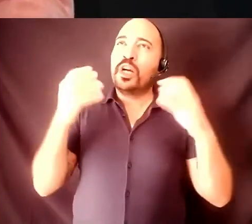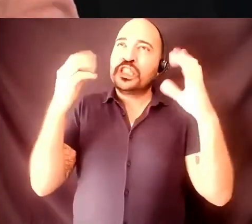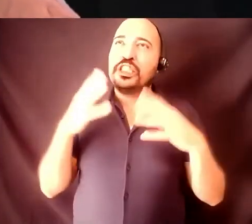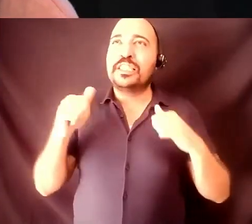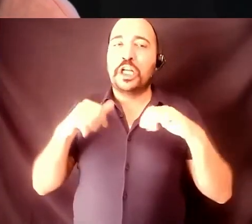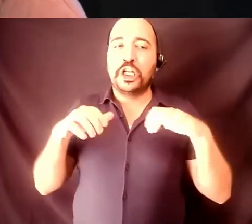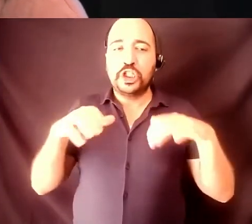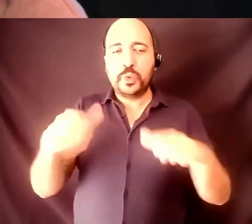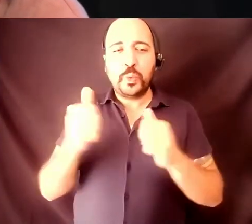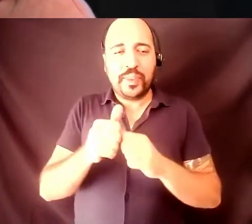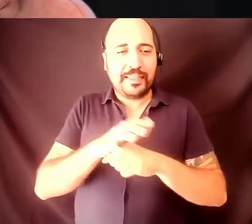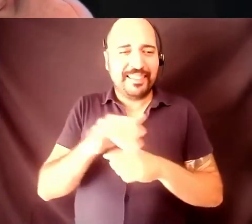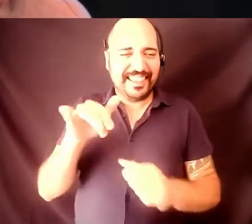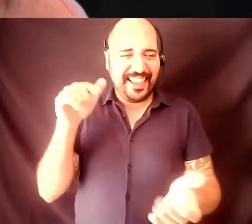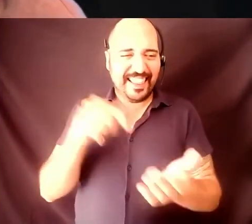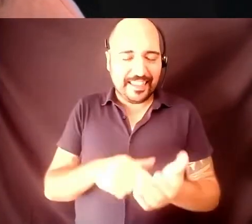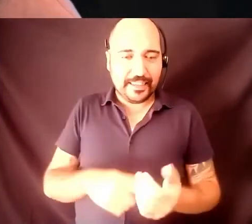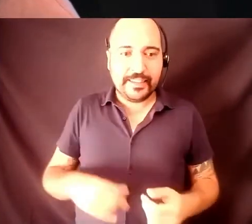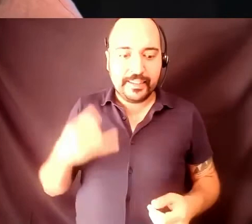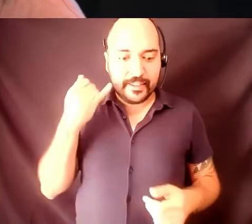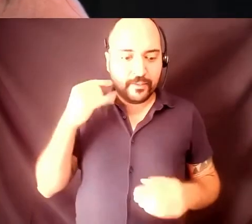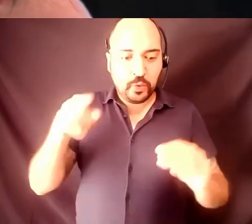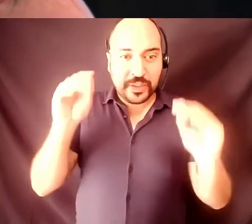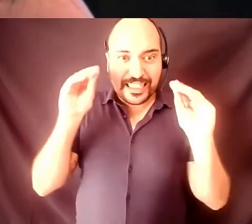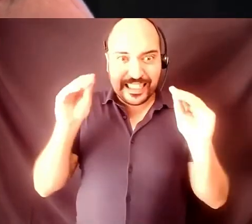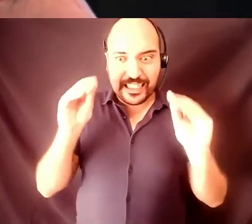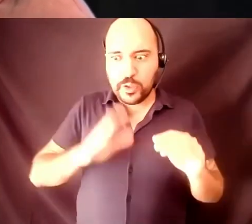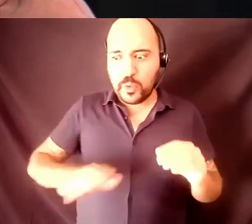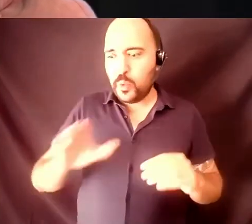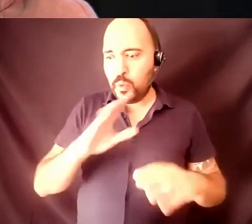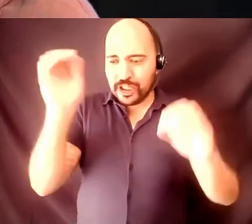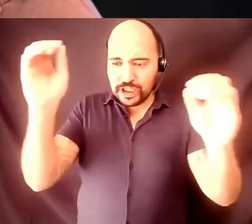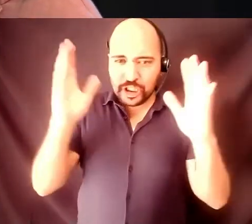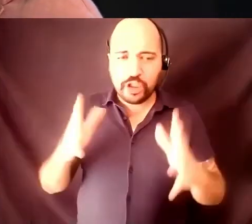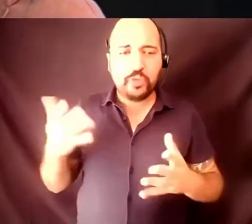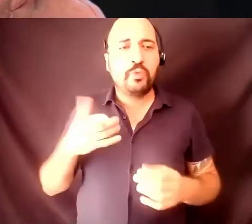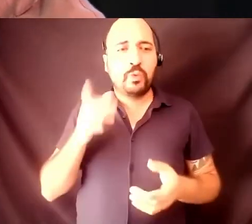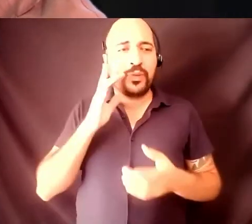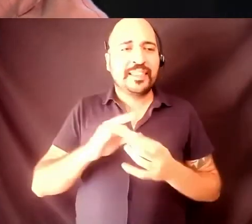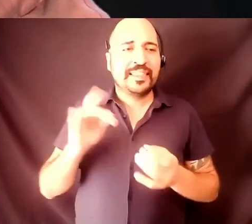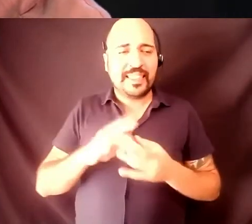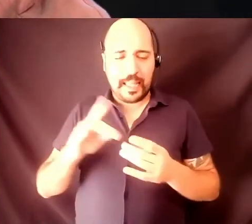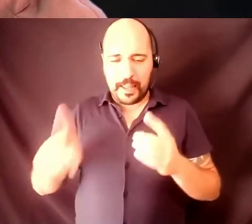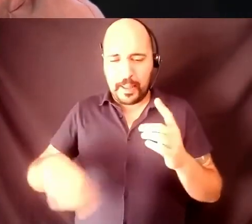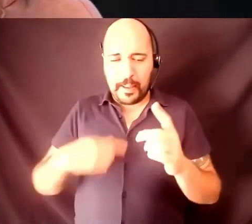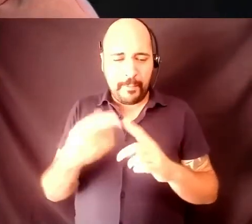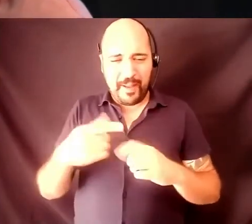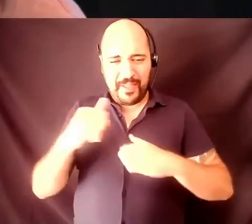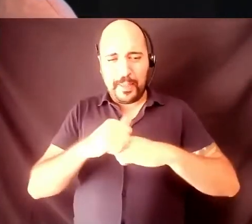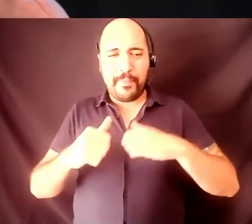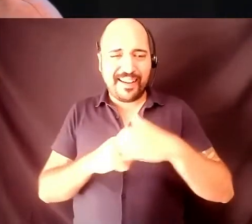If you're teaching your teachers, what would you say to them about the pedagogical implications of creating a